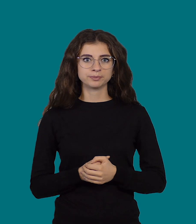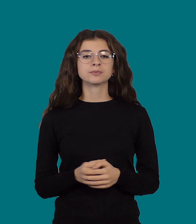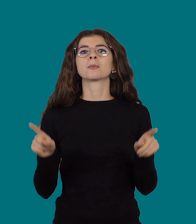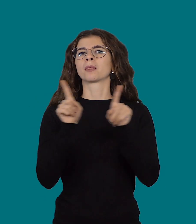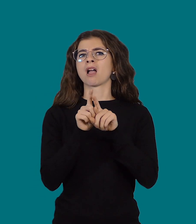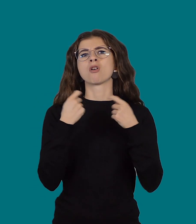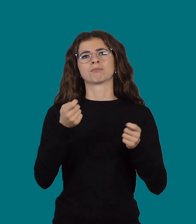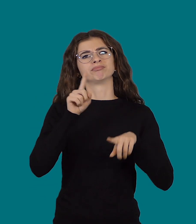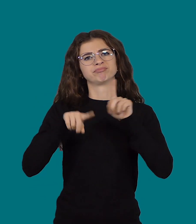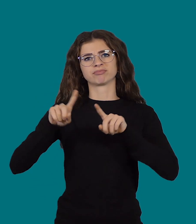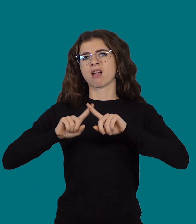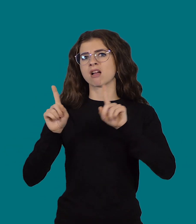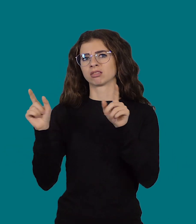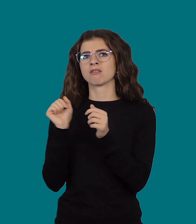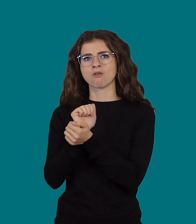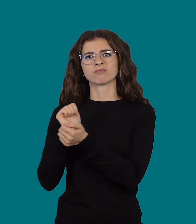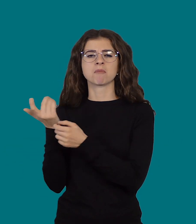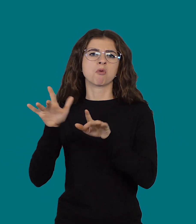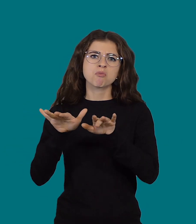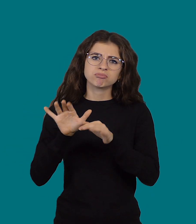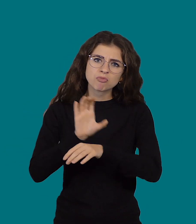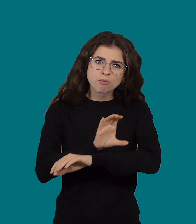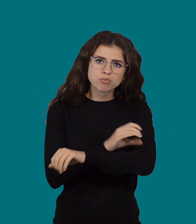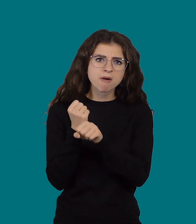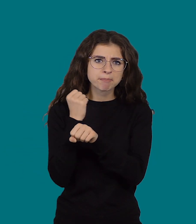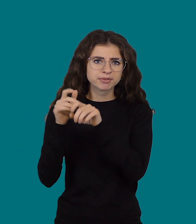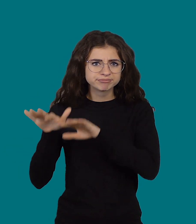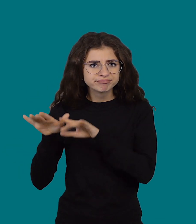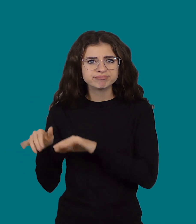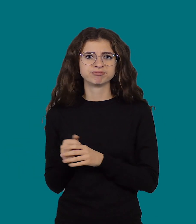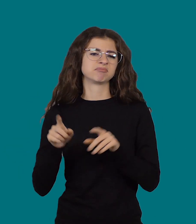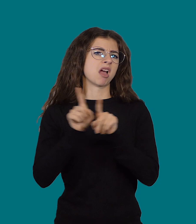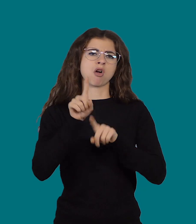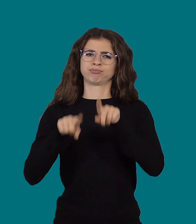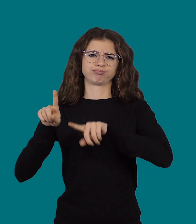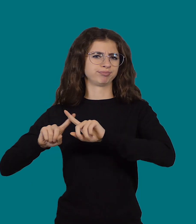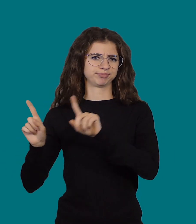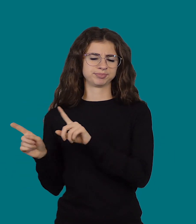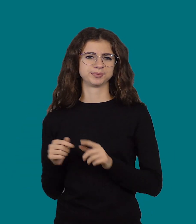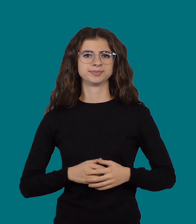There are also various other small tasks such as computer work and other things.